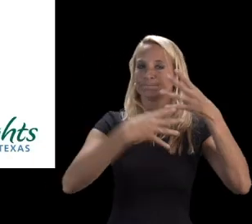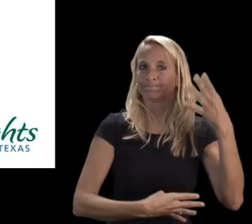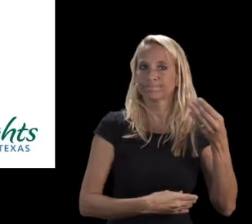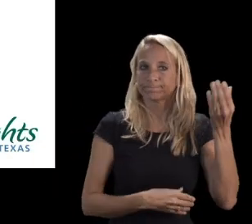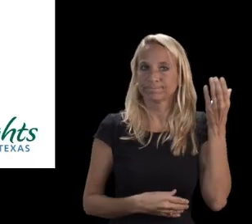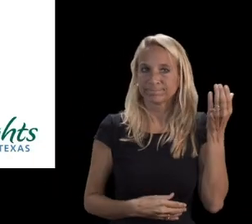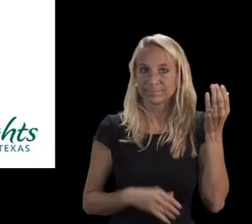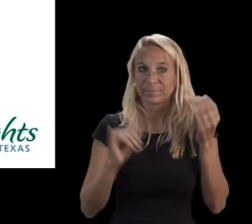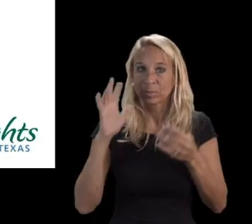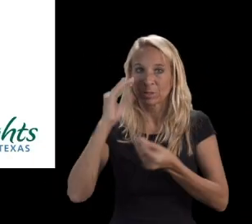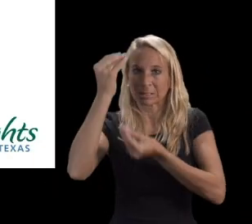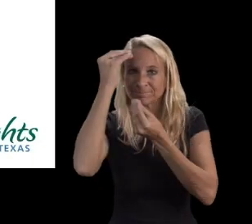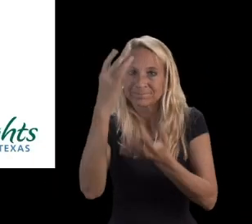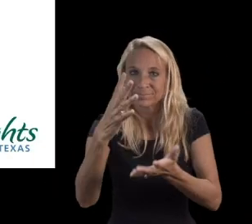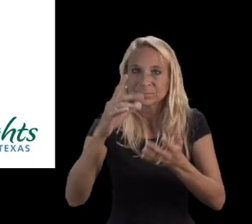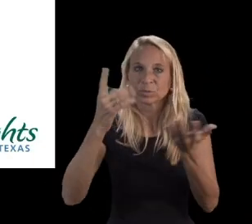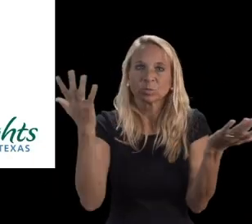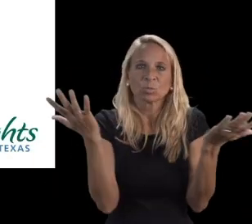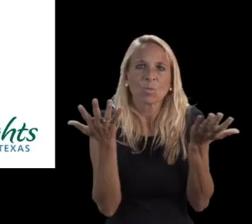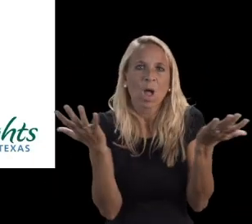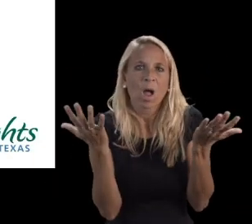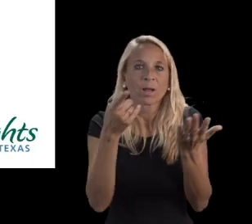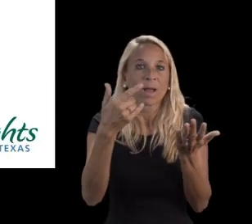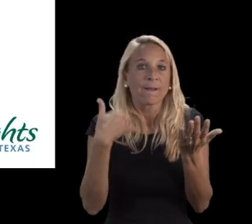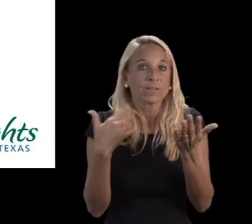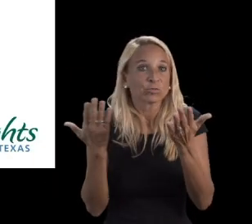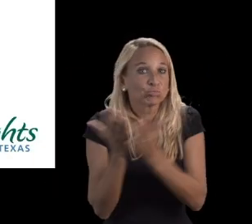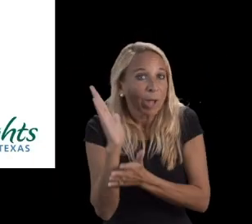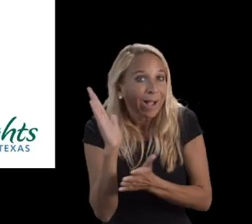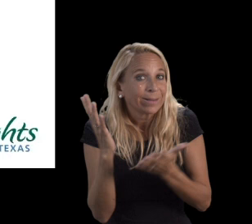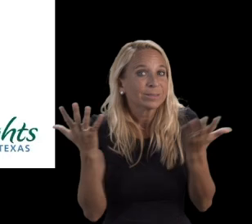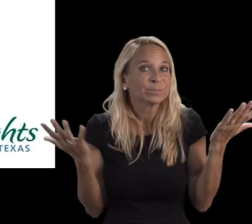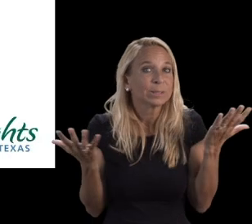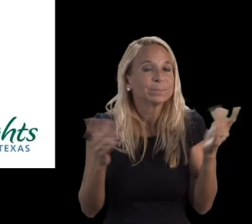The notice will include what you have the right to do.